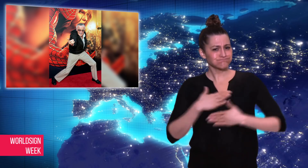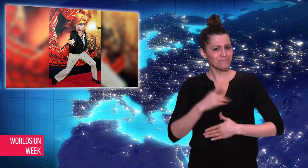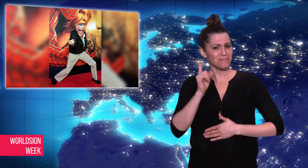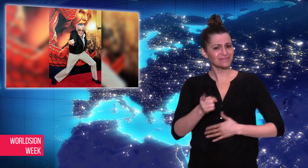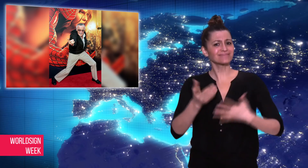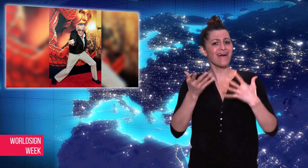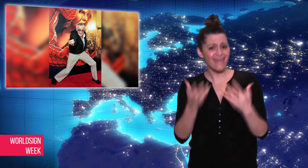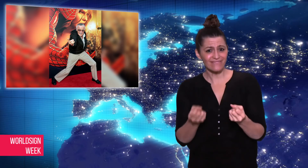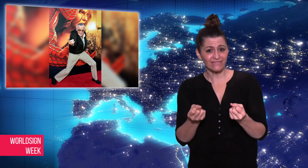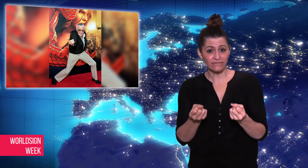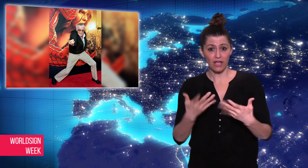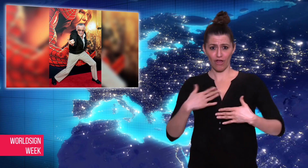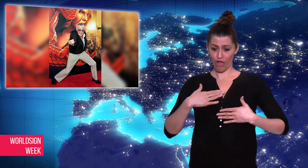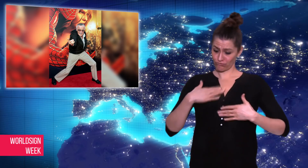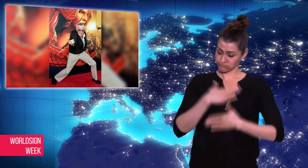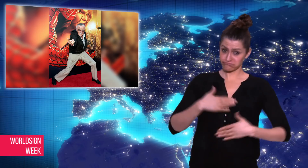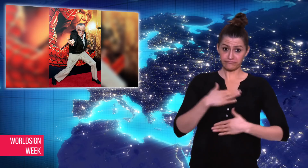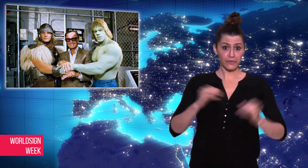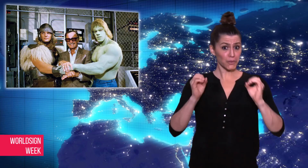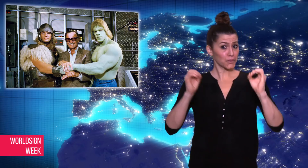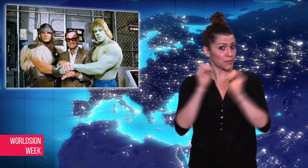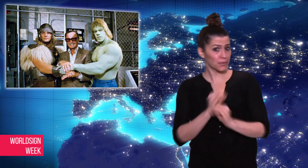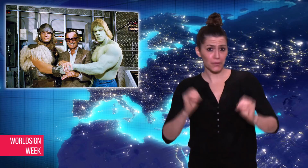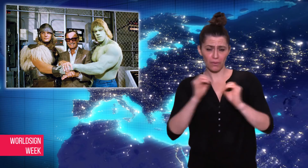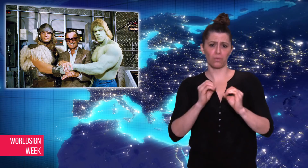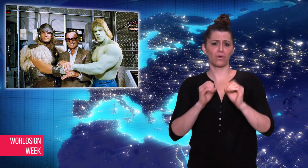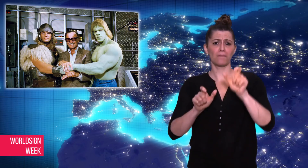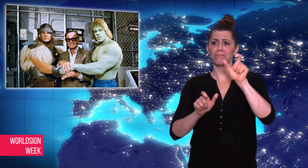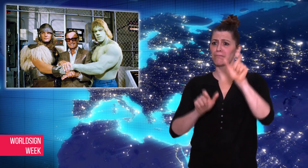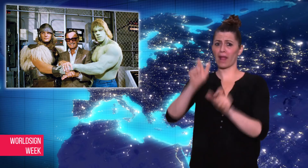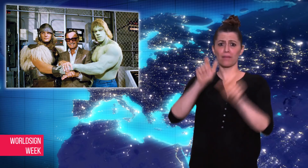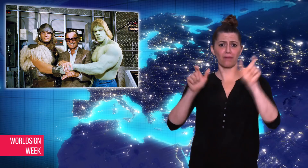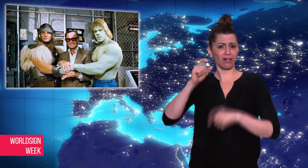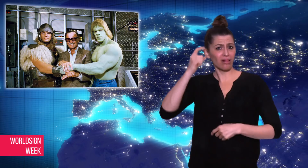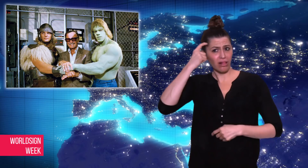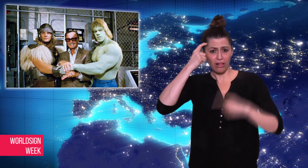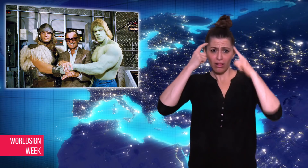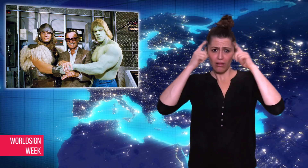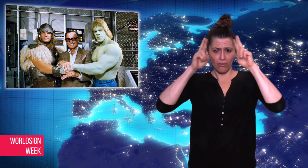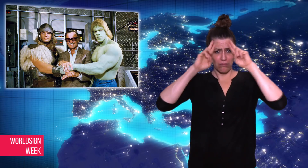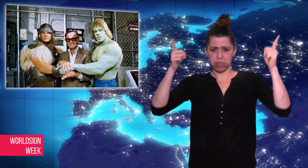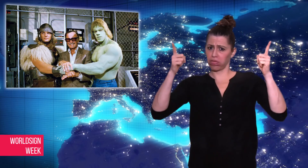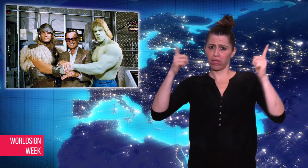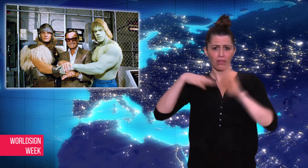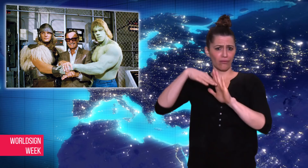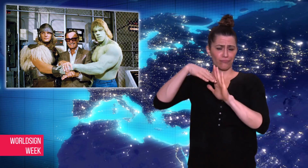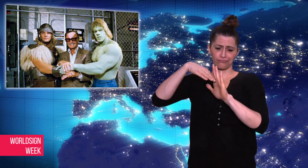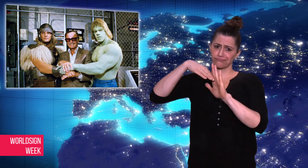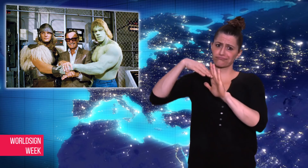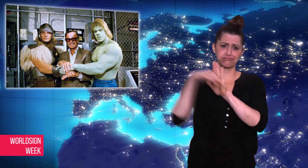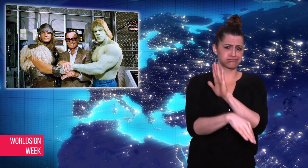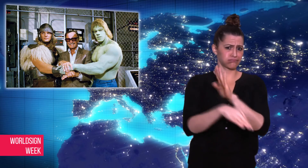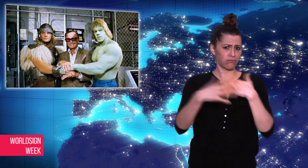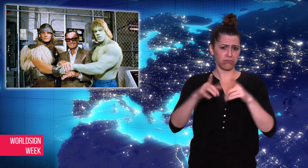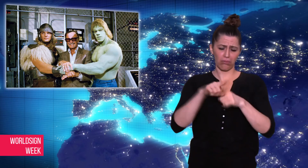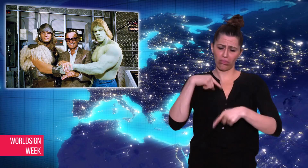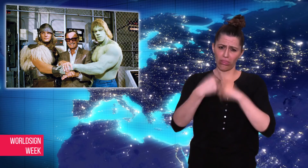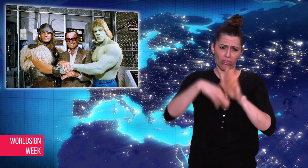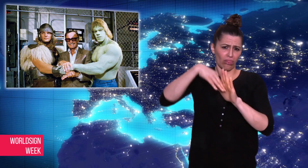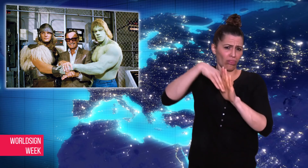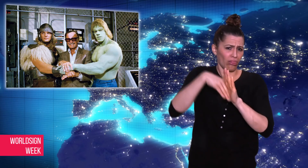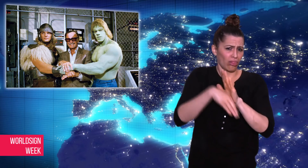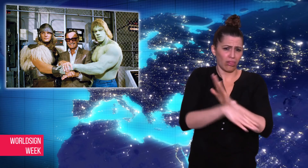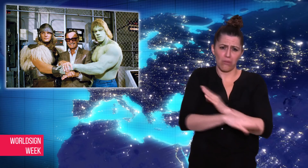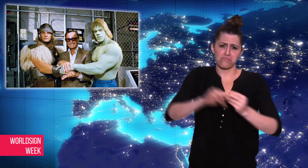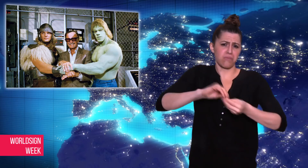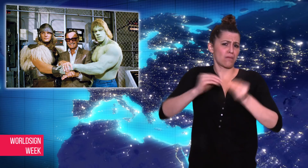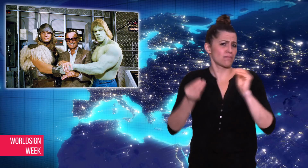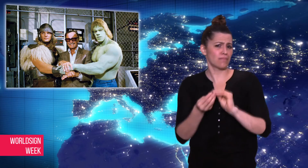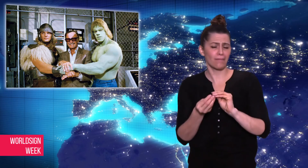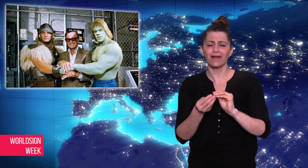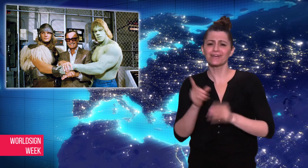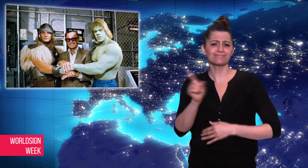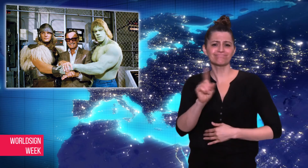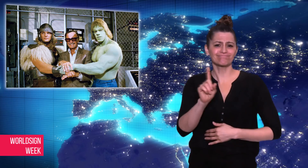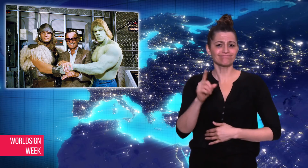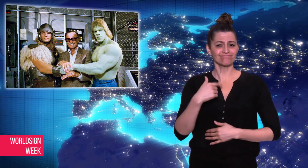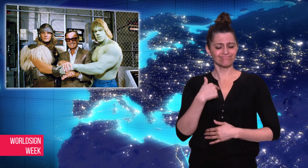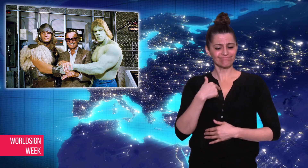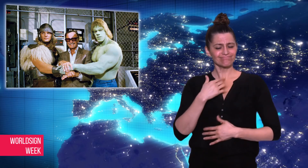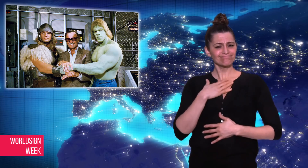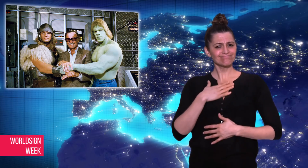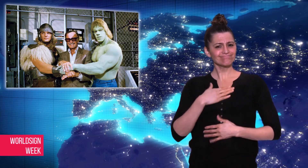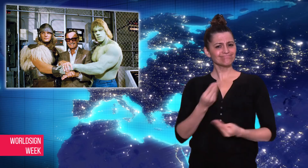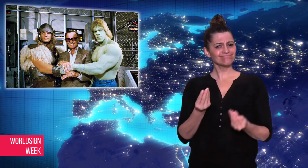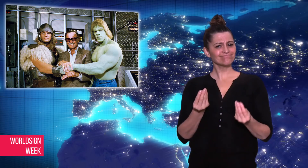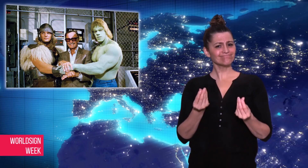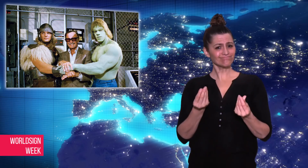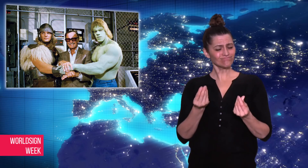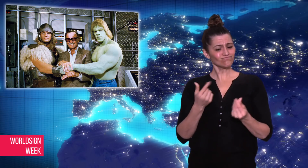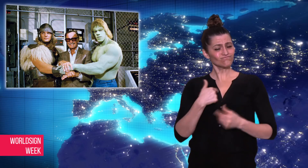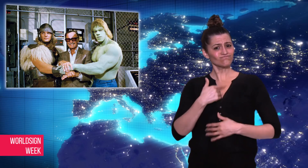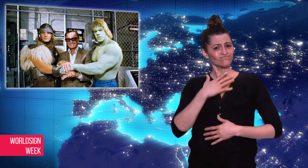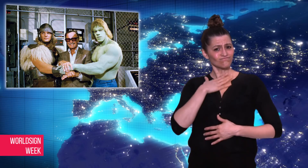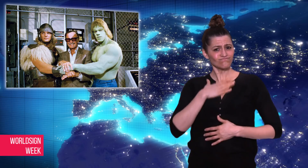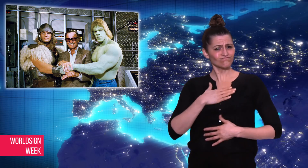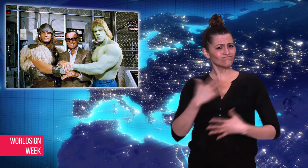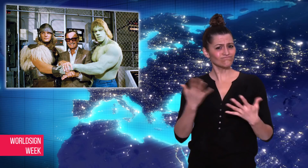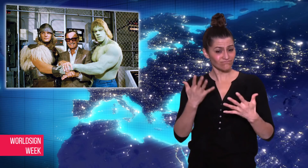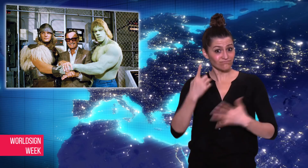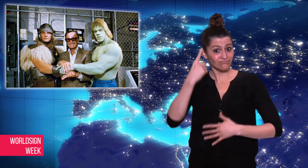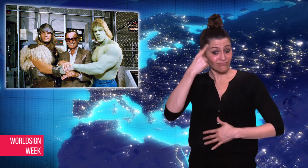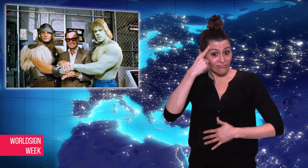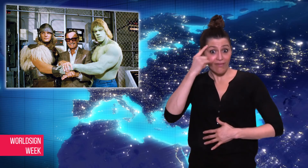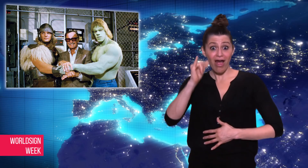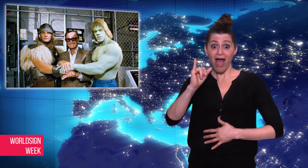Without it, they might go off the deep end.